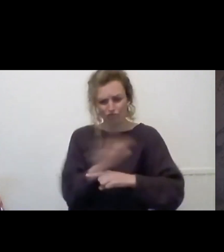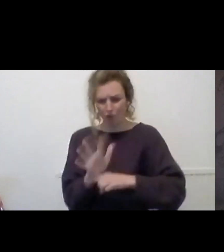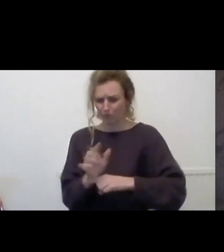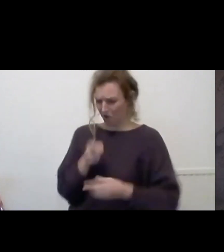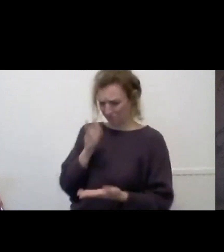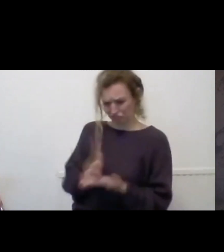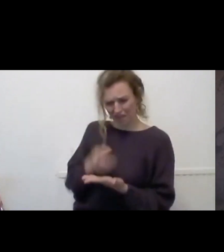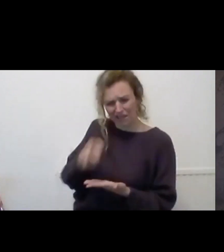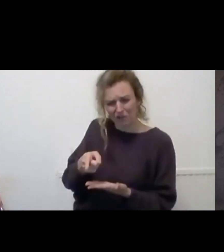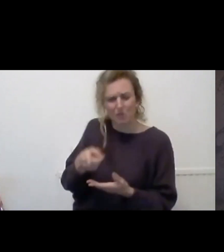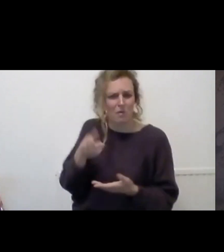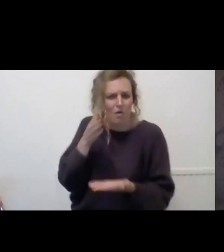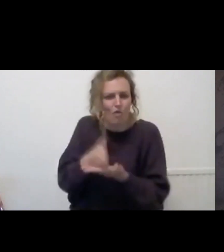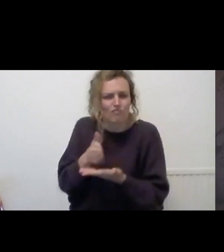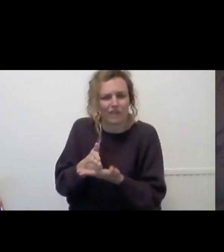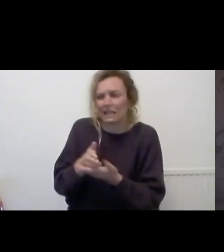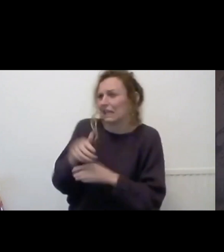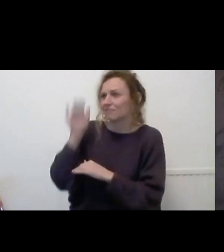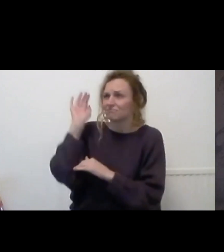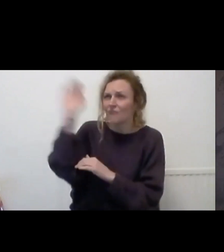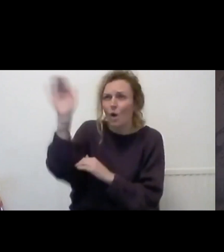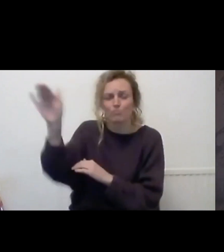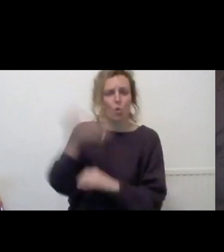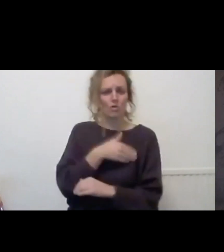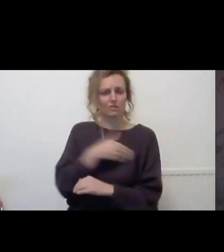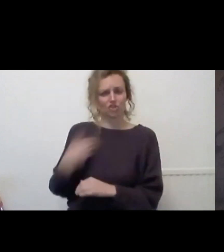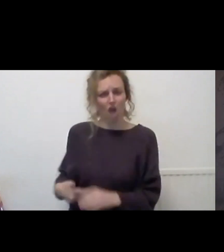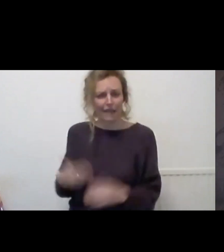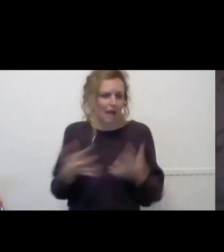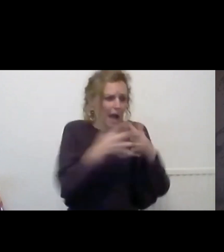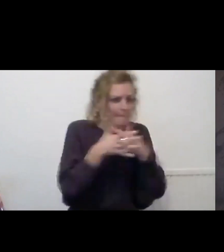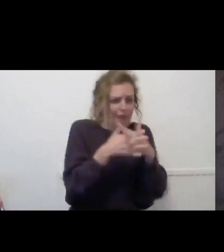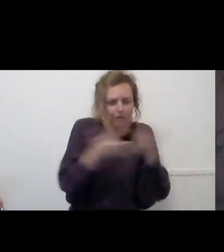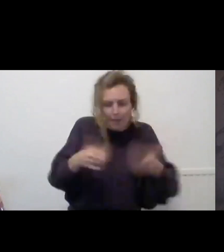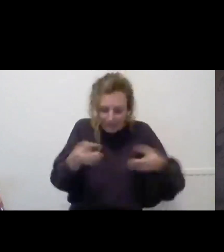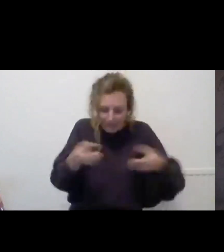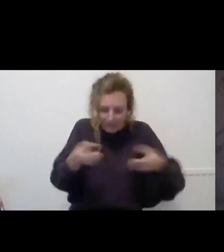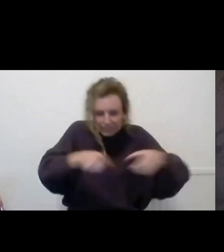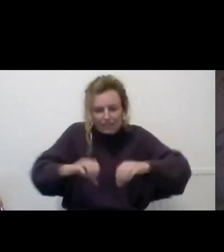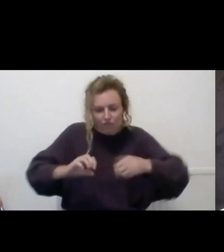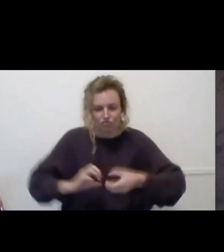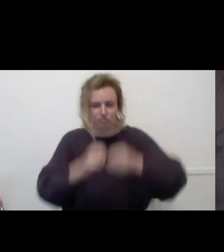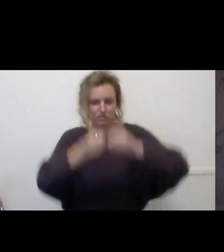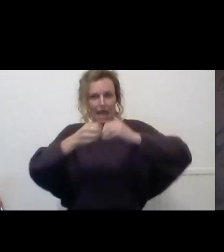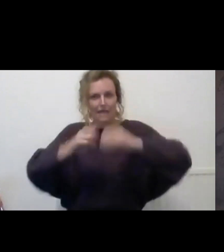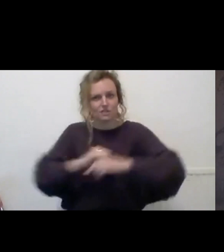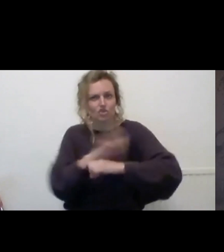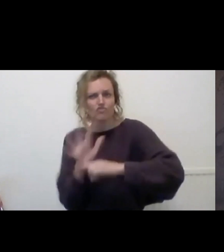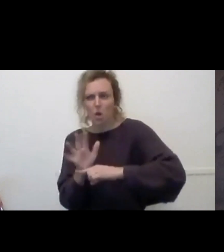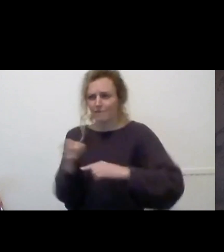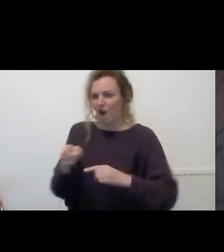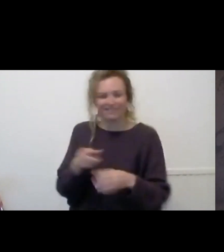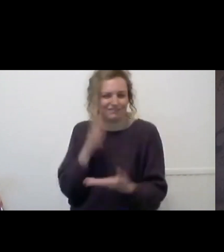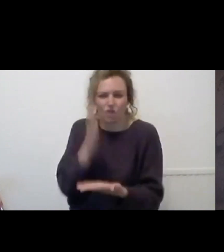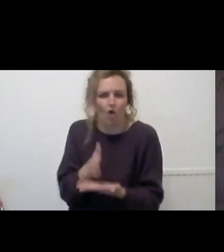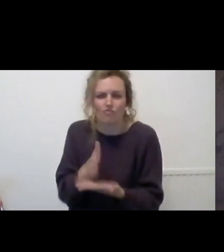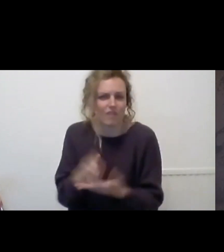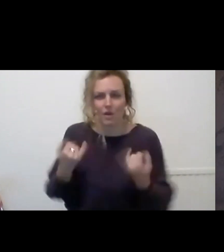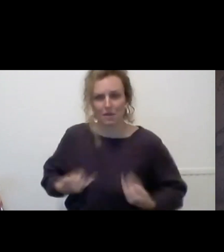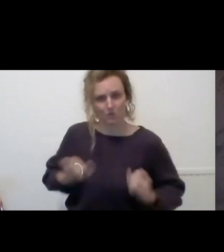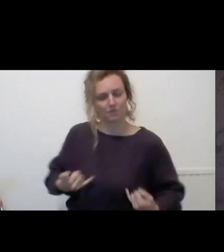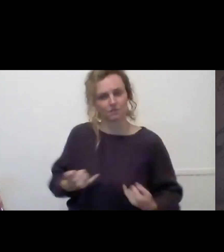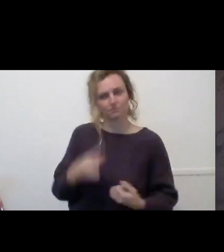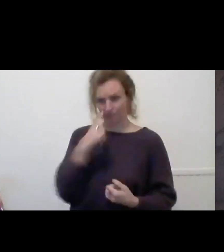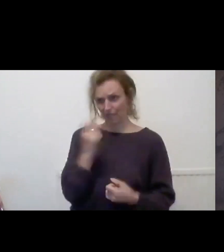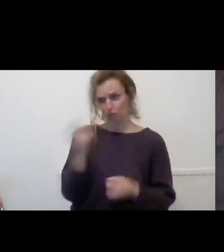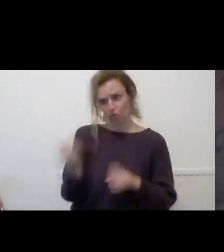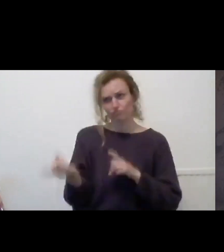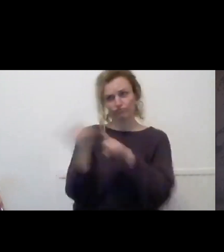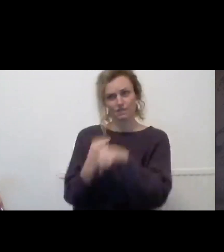the in China or the US, and that the numbers are made up. Will you respond to that for me?